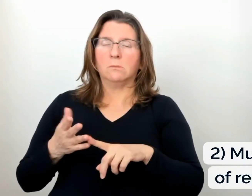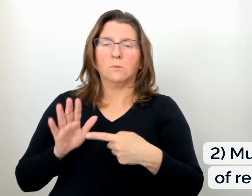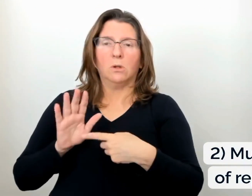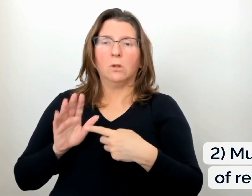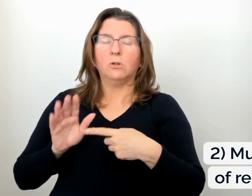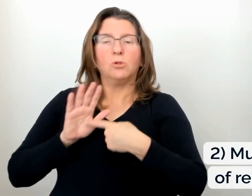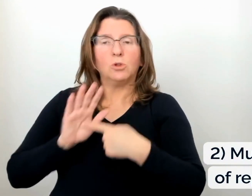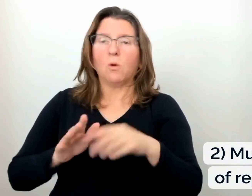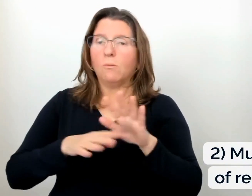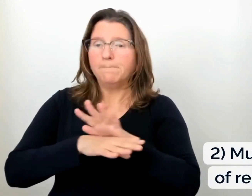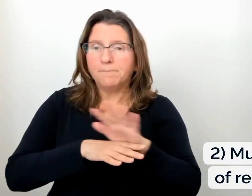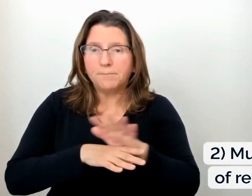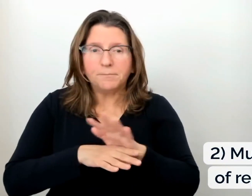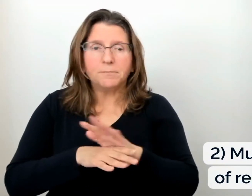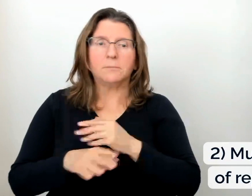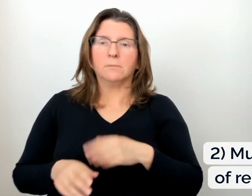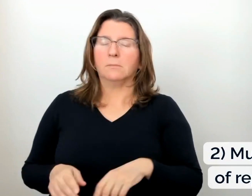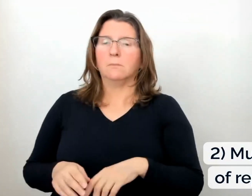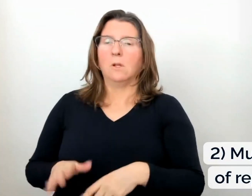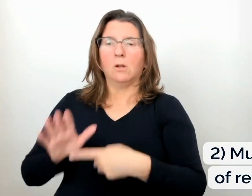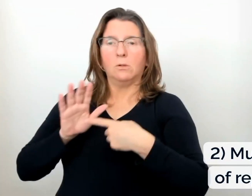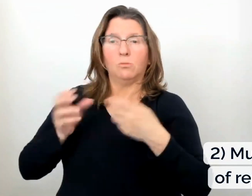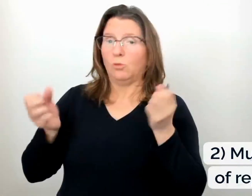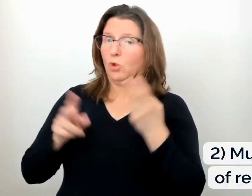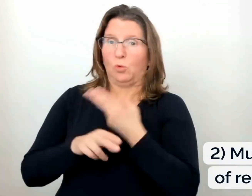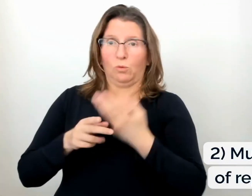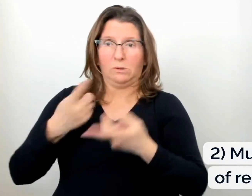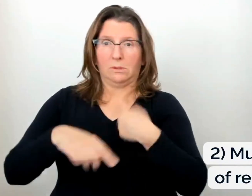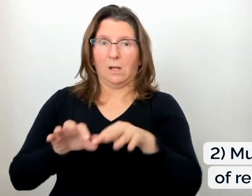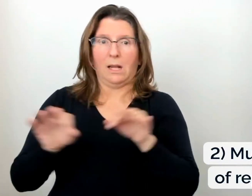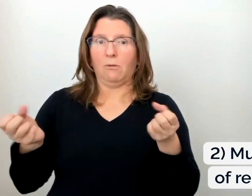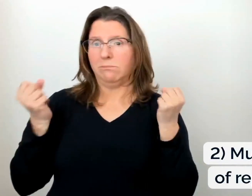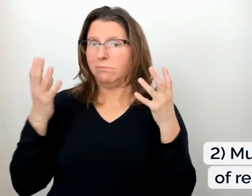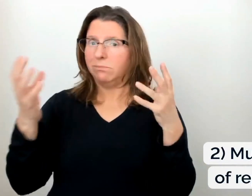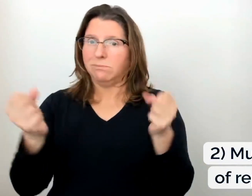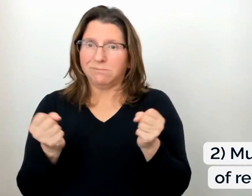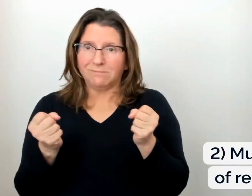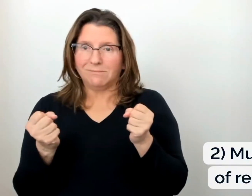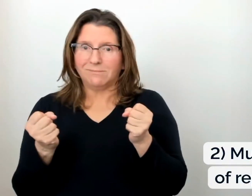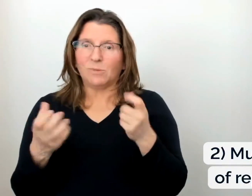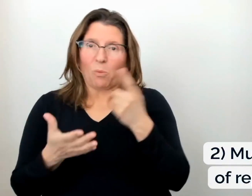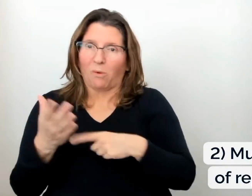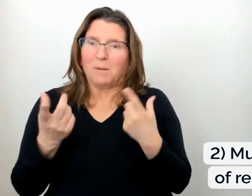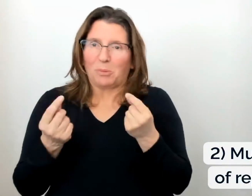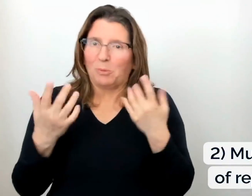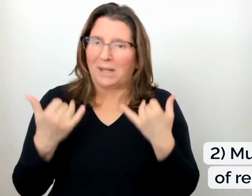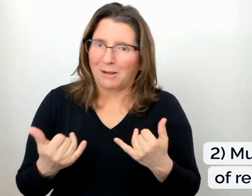Symbols can be used. Videos too. And material can be represented in sign language, as you can see for yourself!